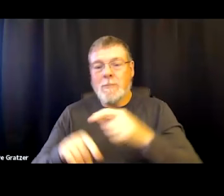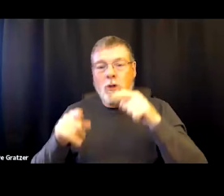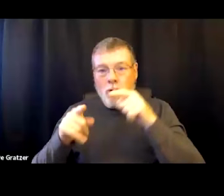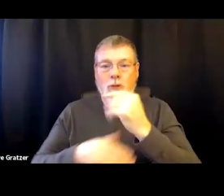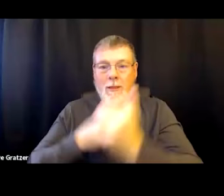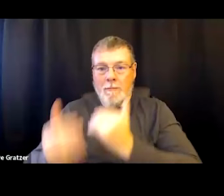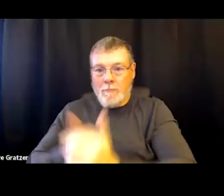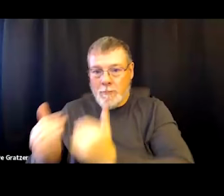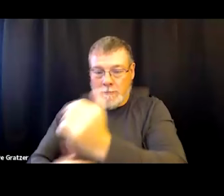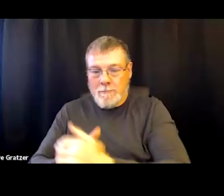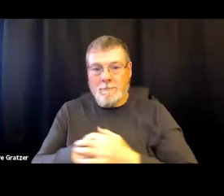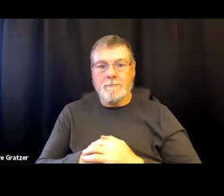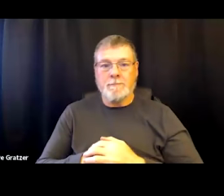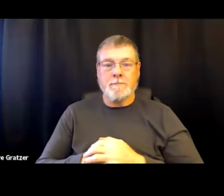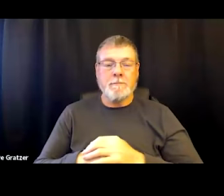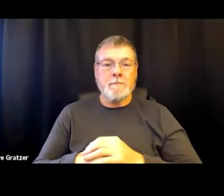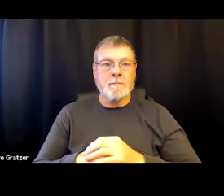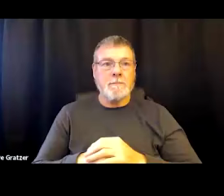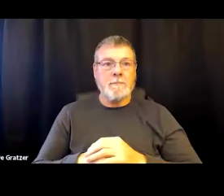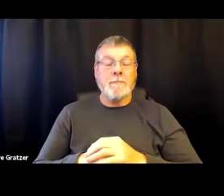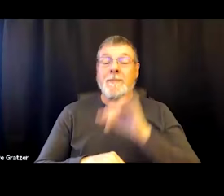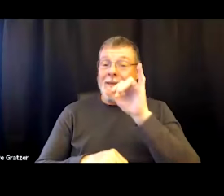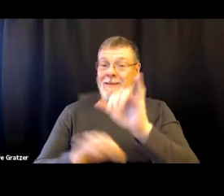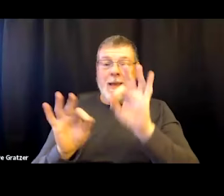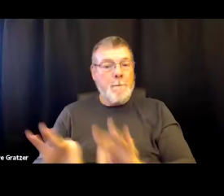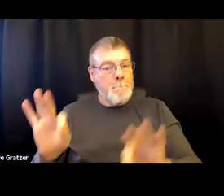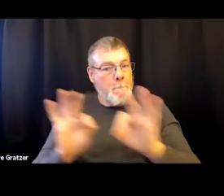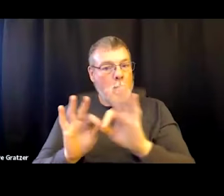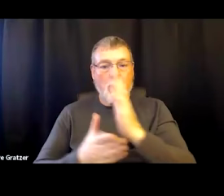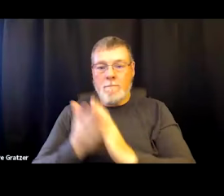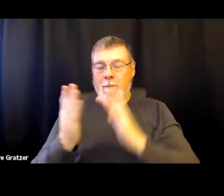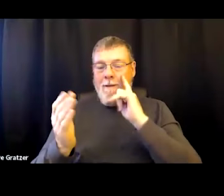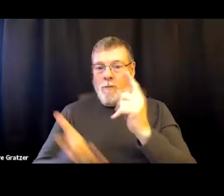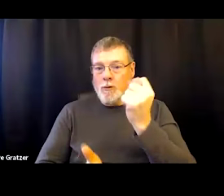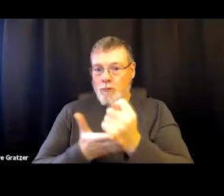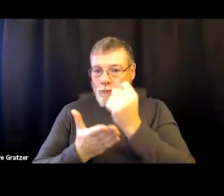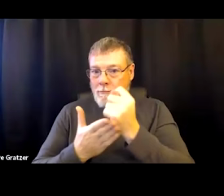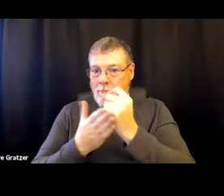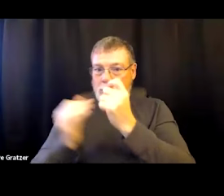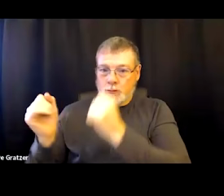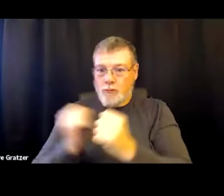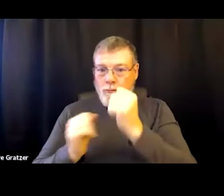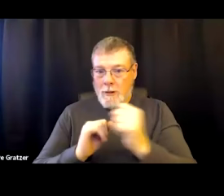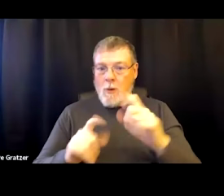And so I think this is an important part of the treatment strategies we need to use during reentry,